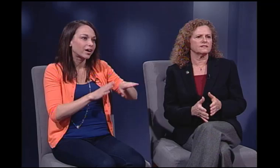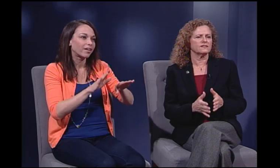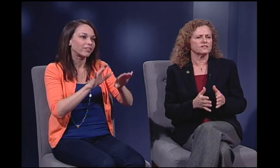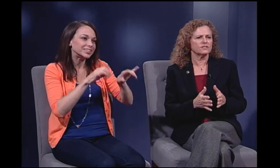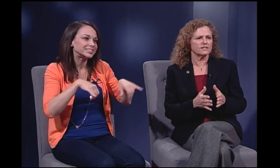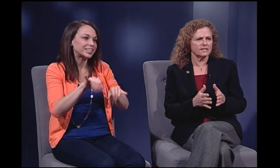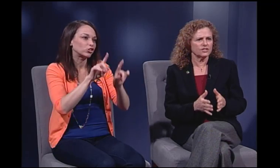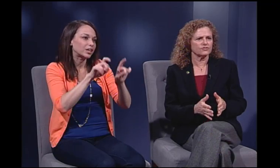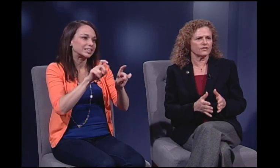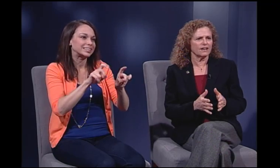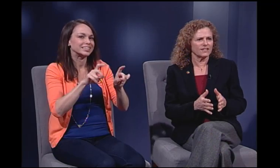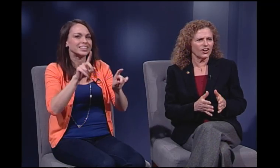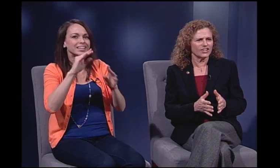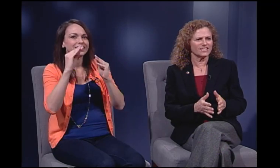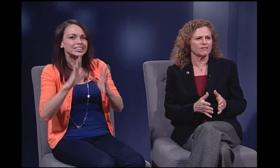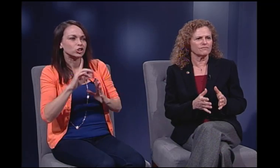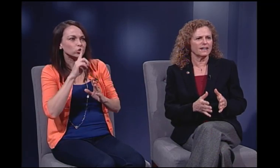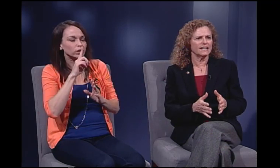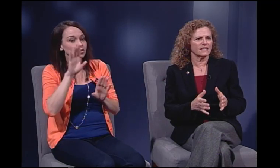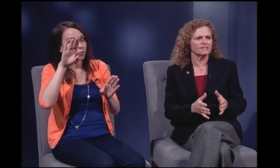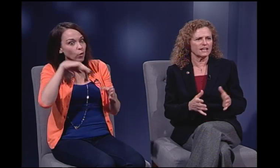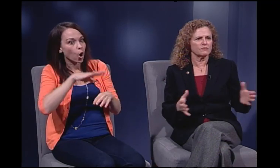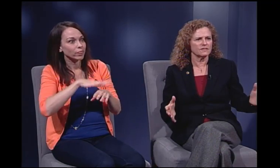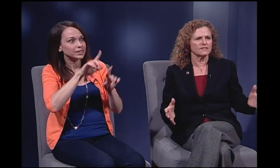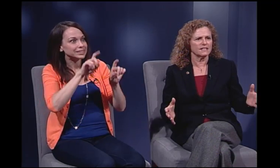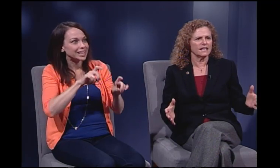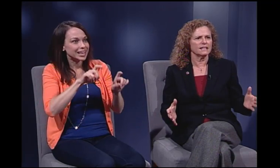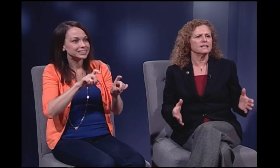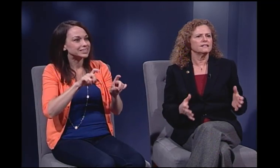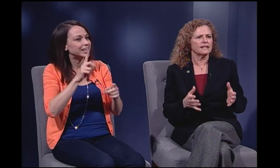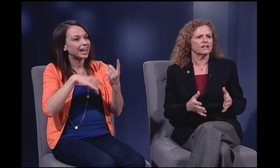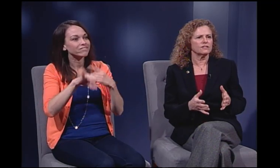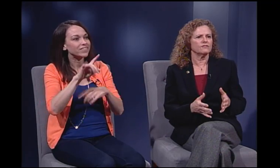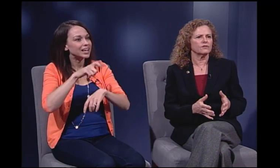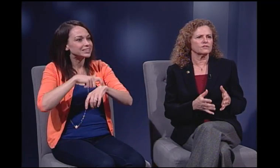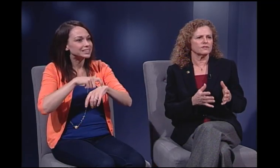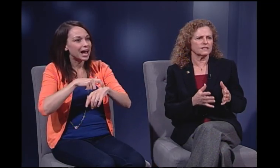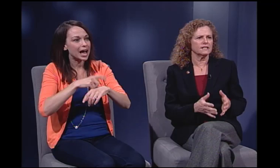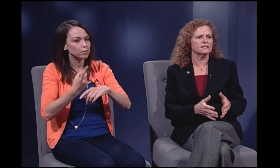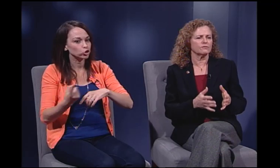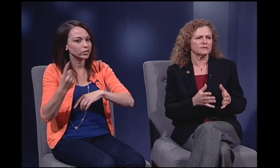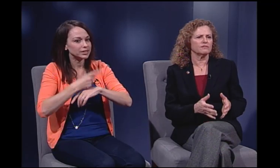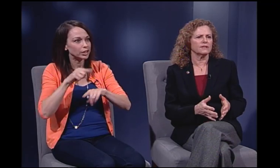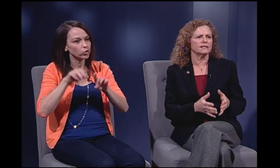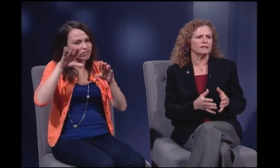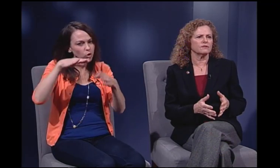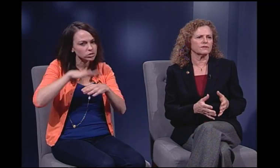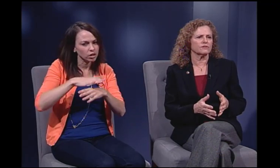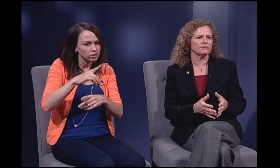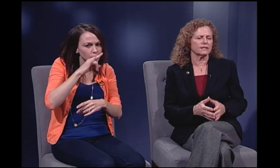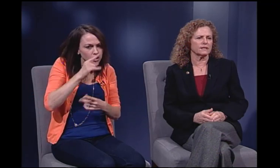that the teachers are having a hard time finding enough time within the day to actually focus on the kids and what they really need with the curriculum.